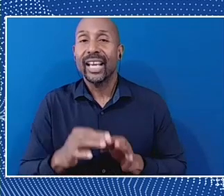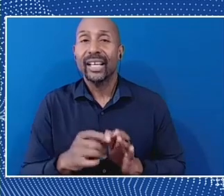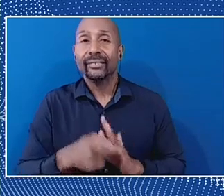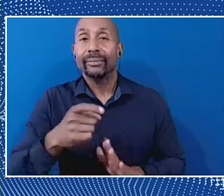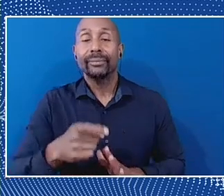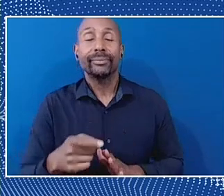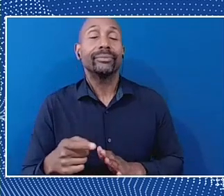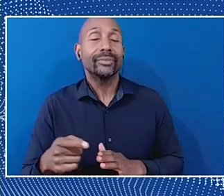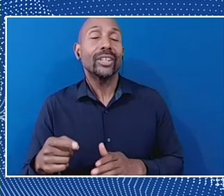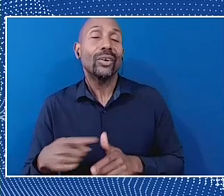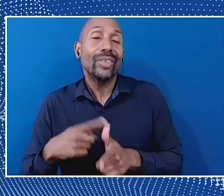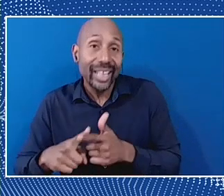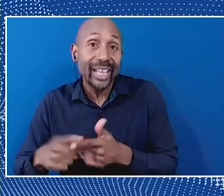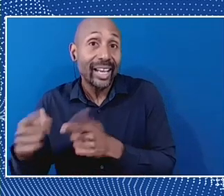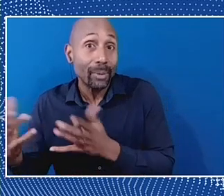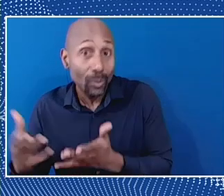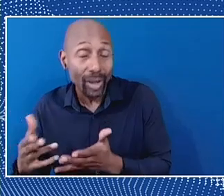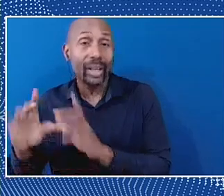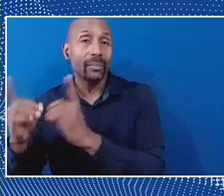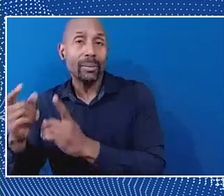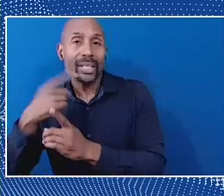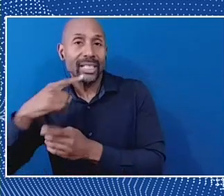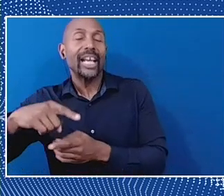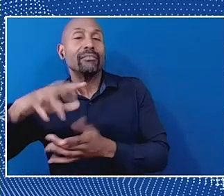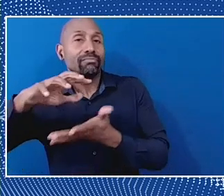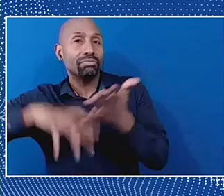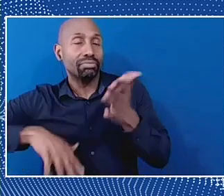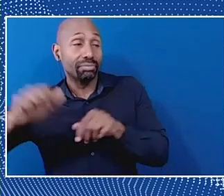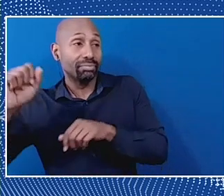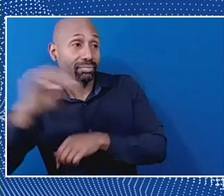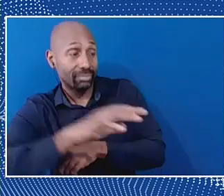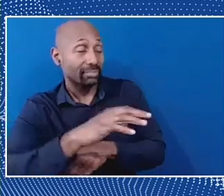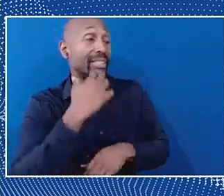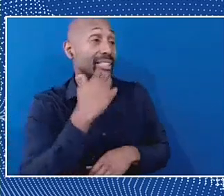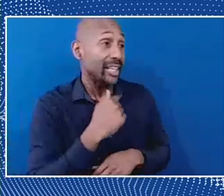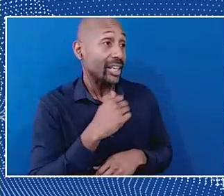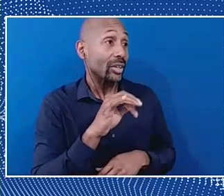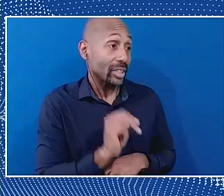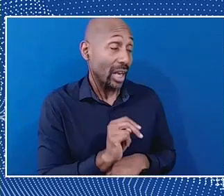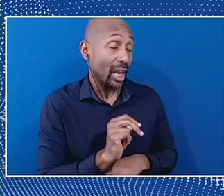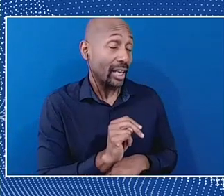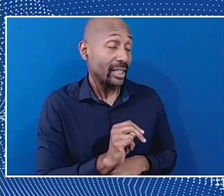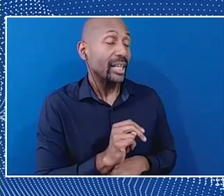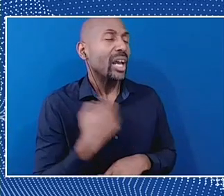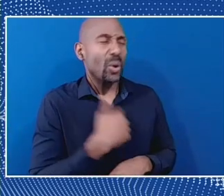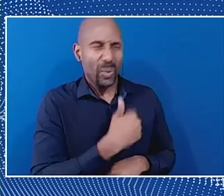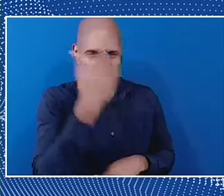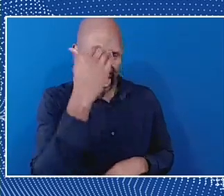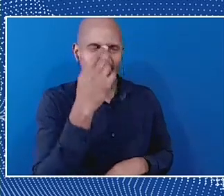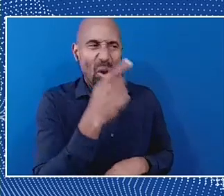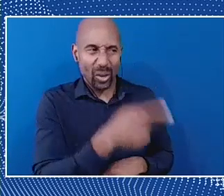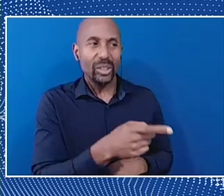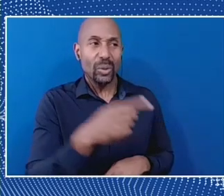John, we know you're eligible unless you tell us you don't want to have your loan discharged, it will be.